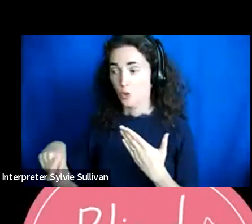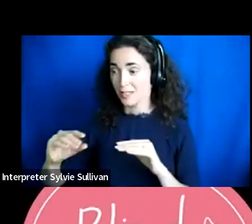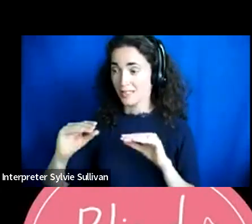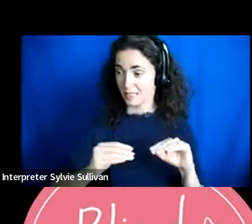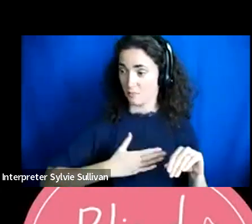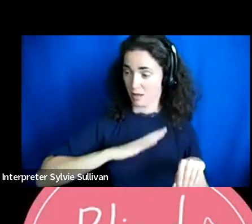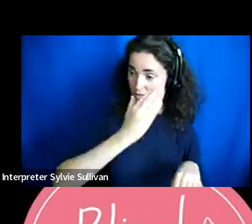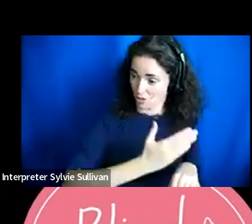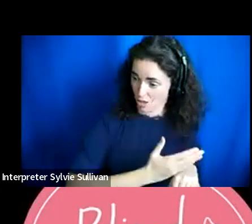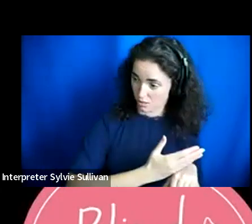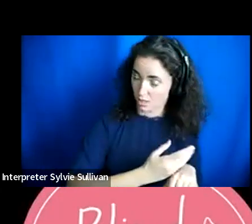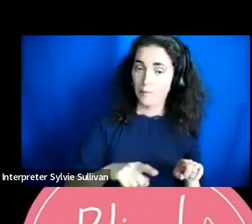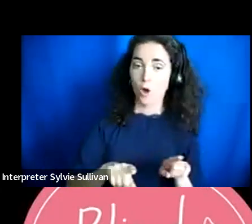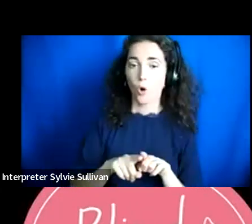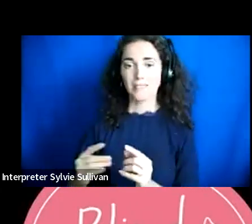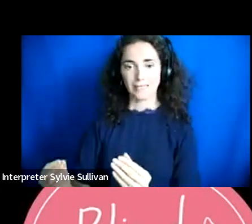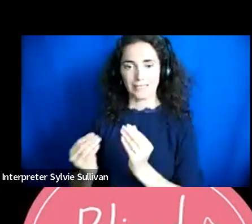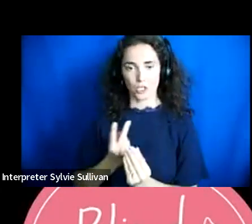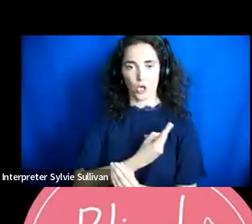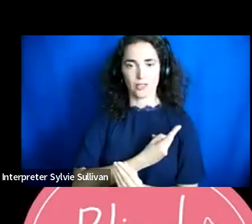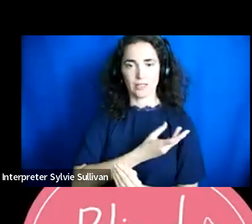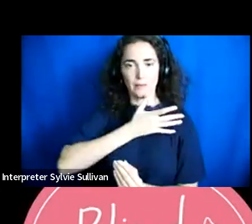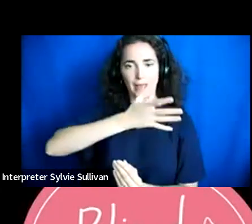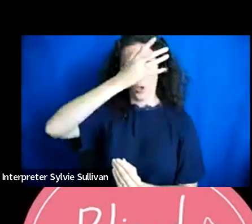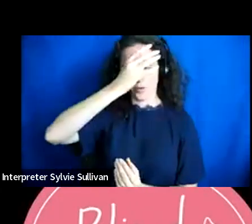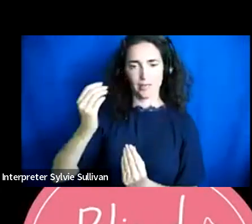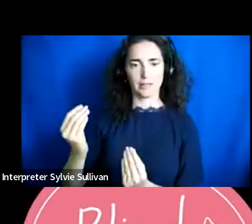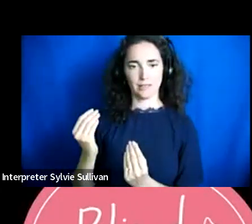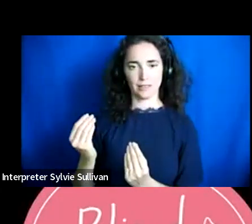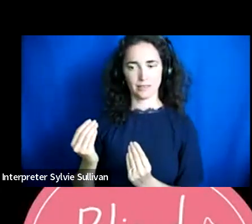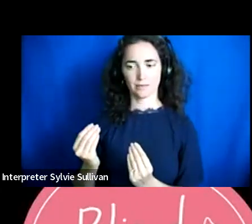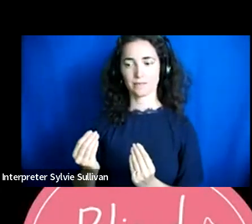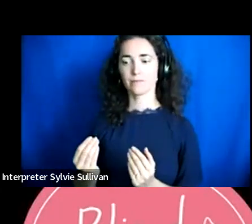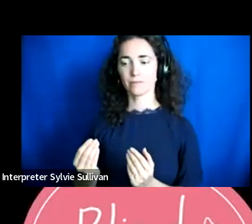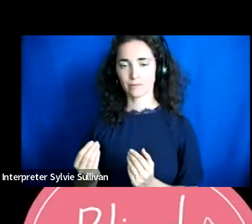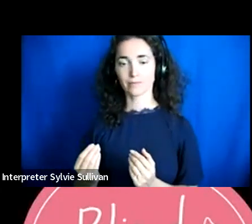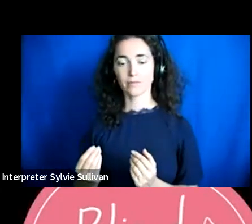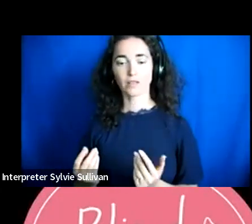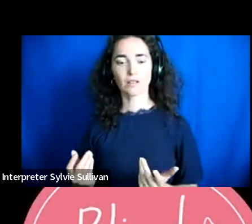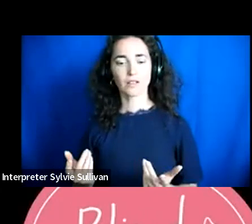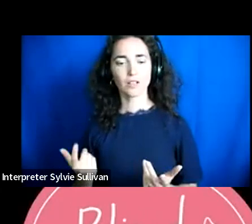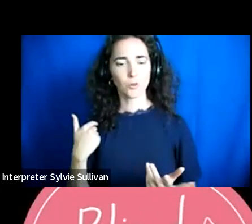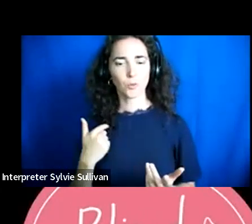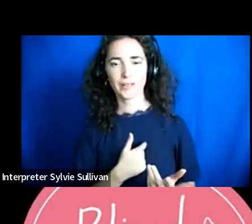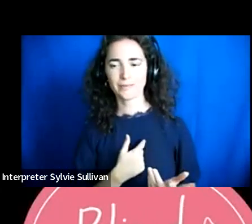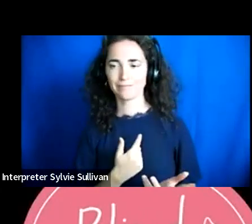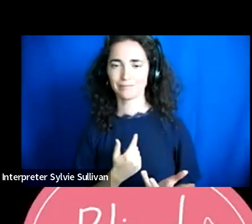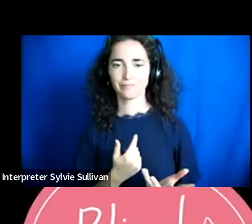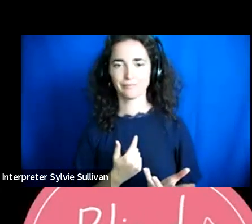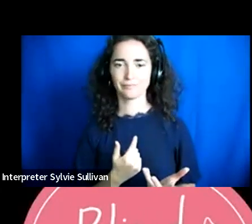But you are teaching parents also. we're kind of doing this I guess you would say blindly.